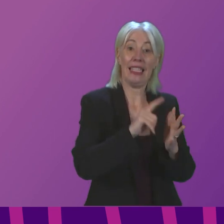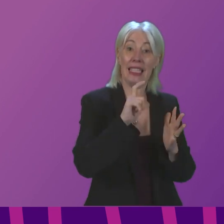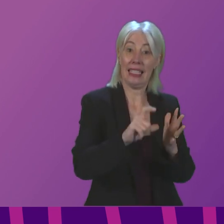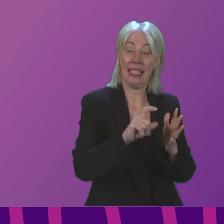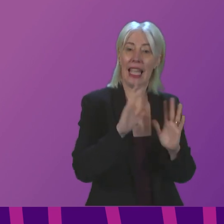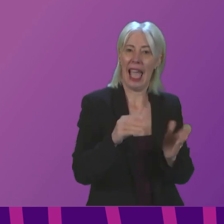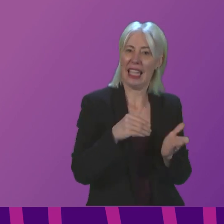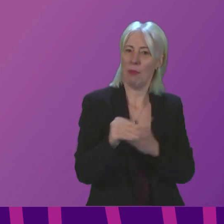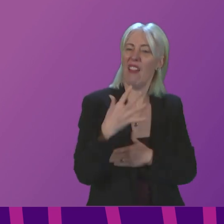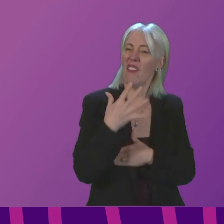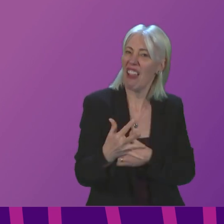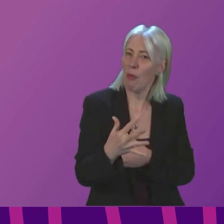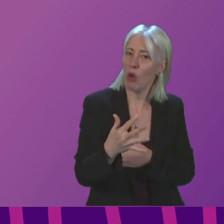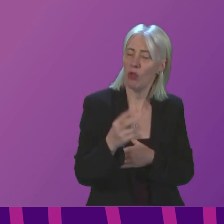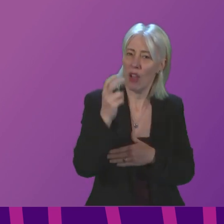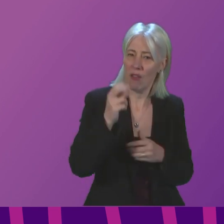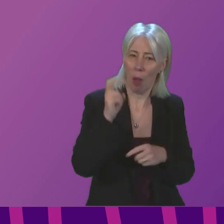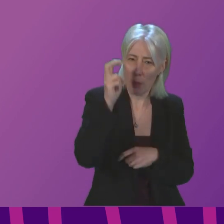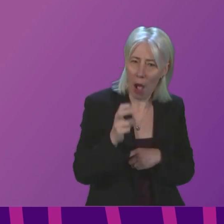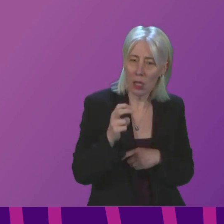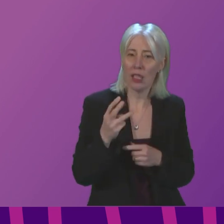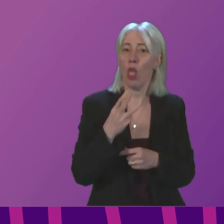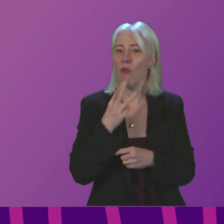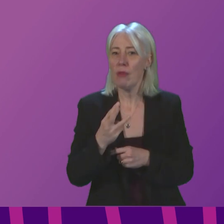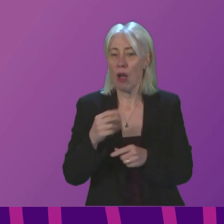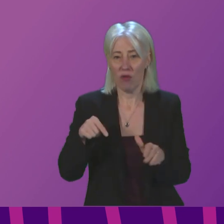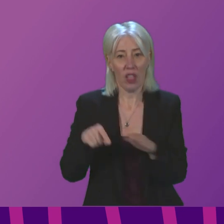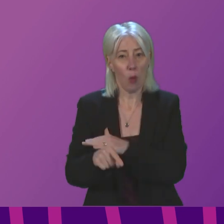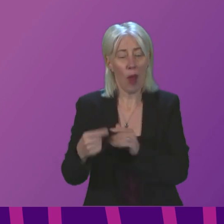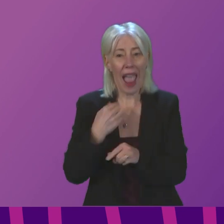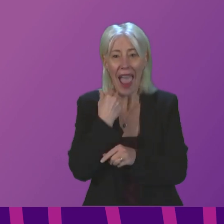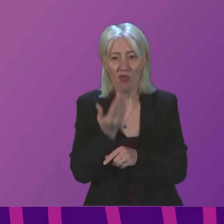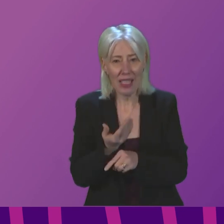a bus ticket and another £3 for the subway every day, compared with £3 for publicly